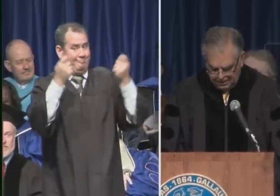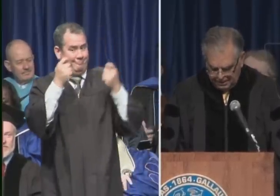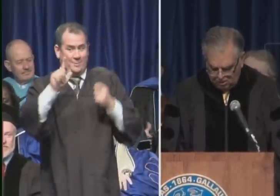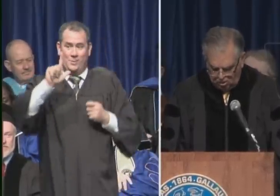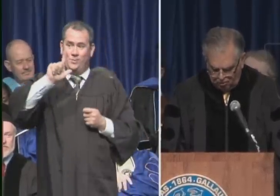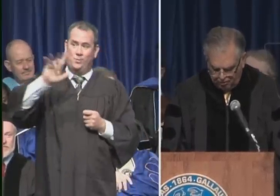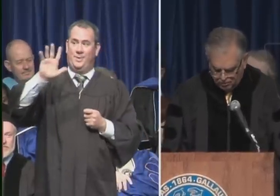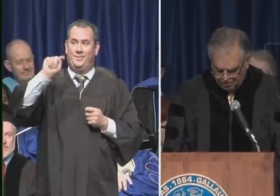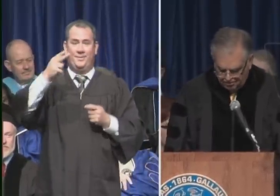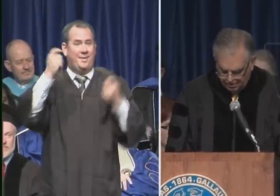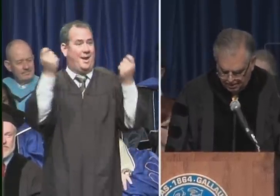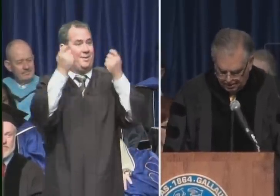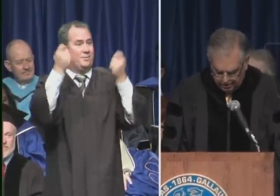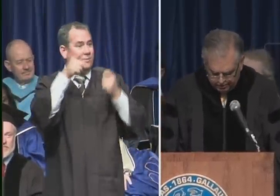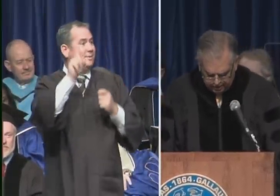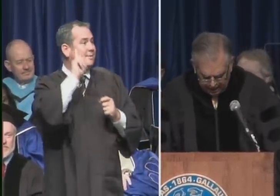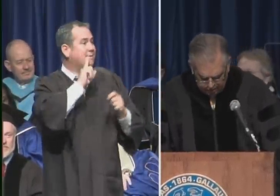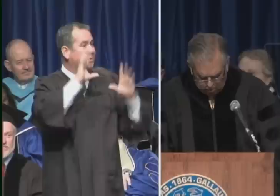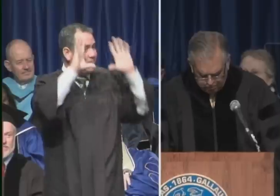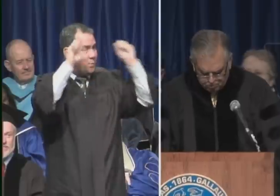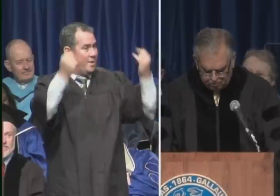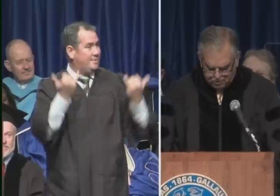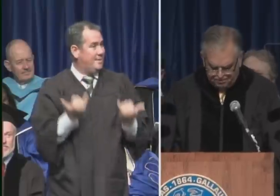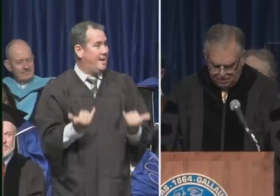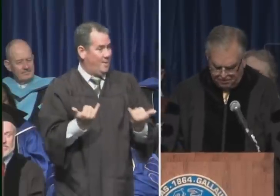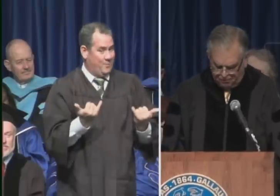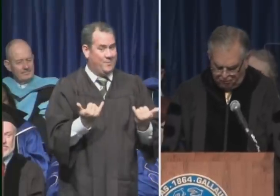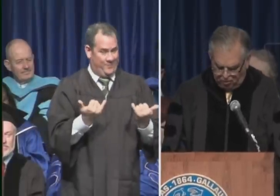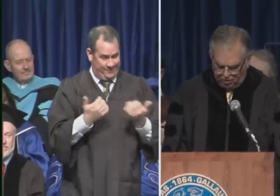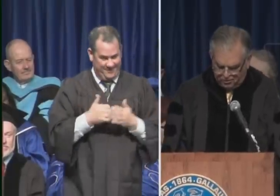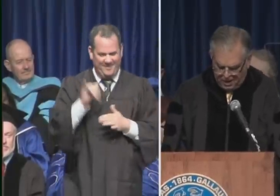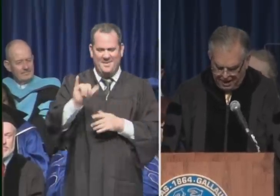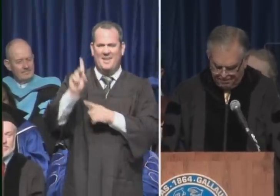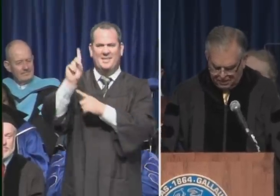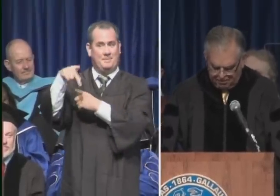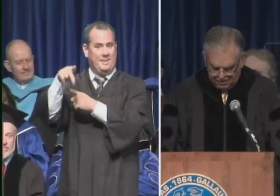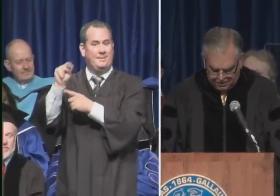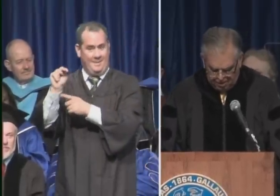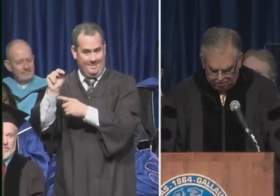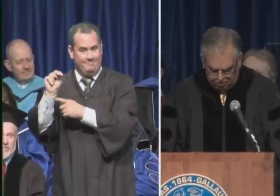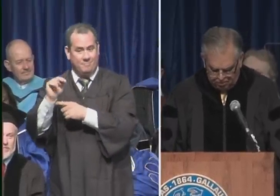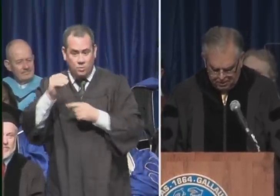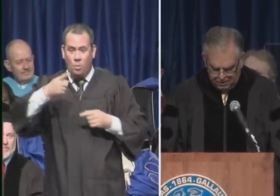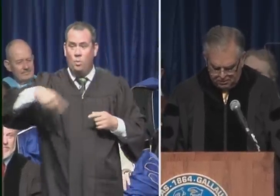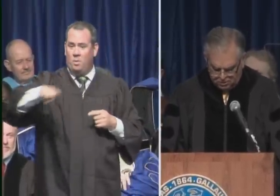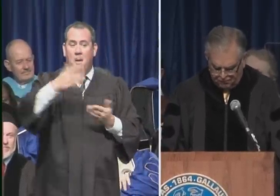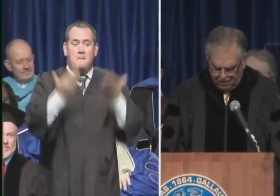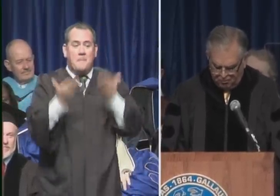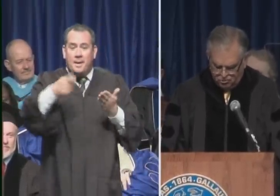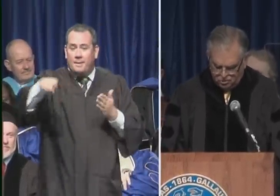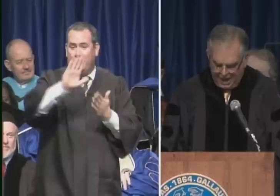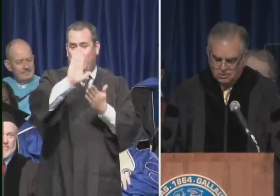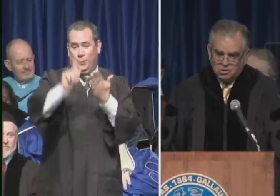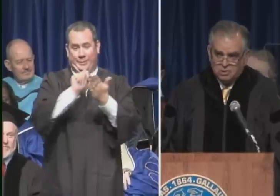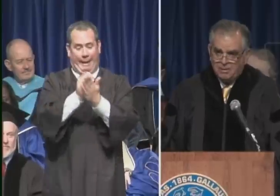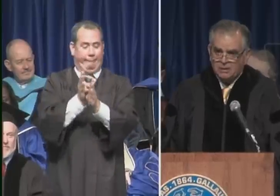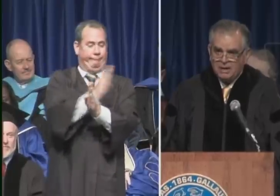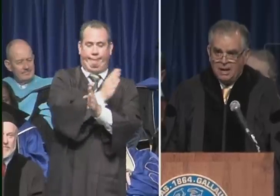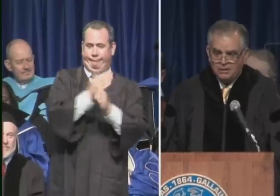I know this was a bit before your time but let me tell you, this event was not just about Gallaudet.